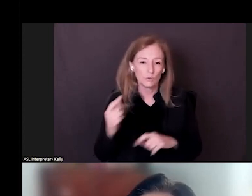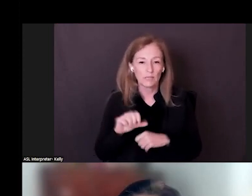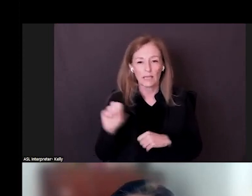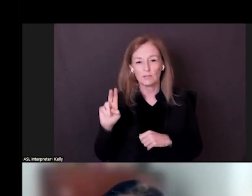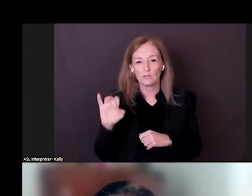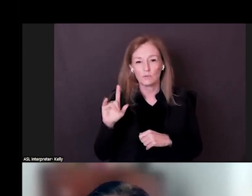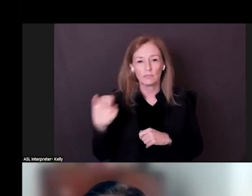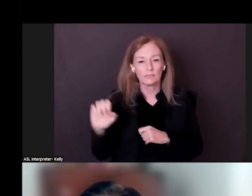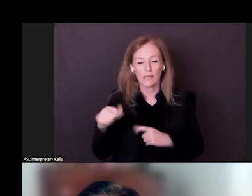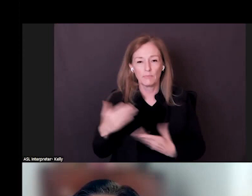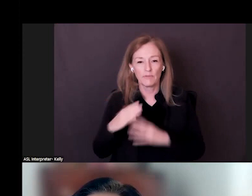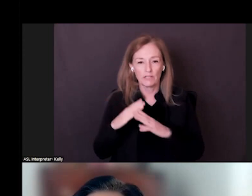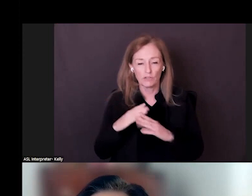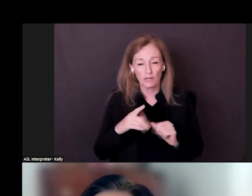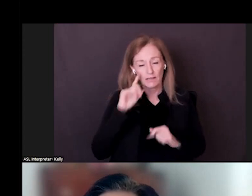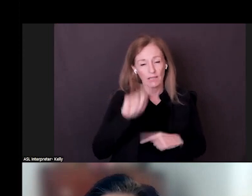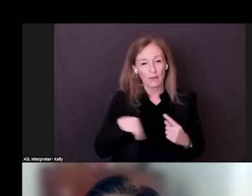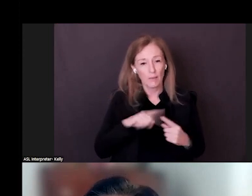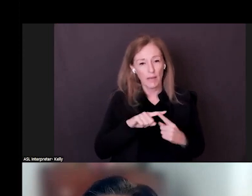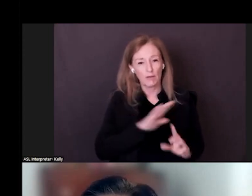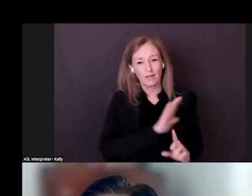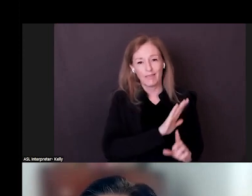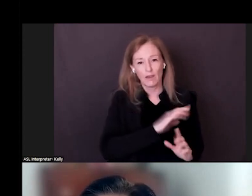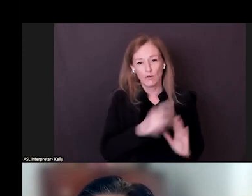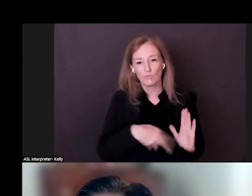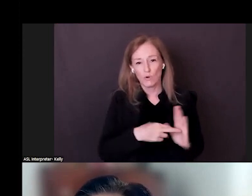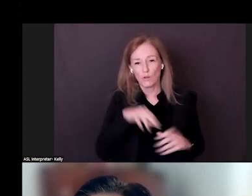IN SUPPORTING COMMUNITIES. REALLY ENGAGING COMMUNITIES TO